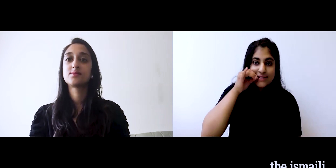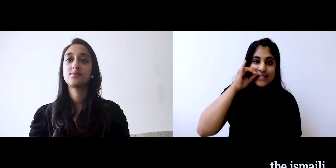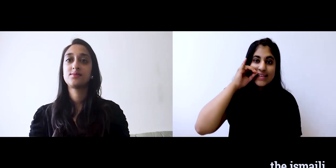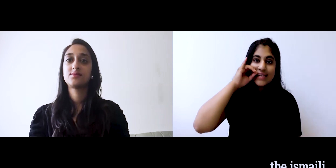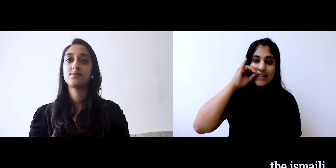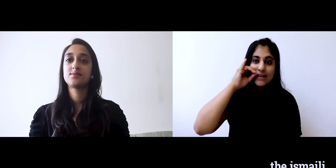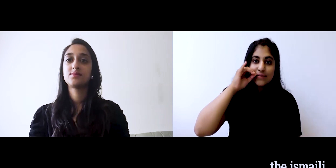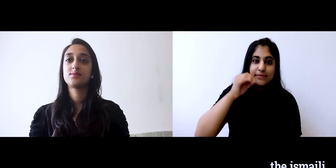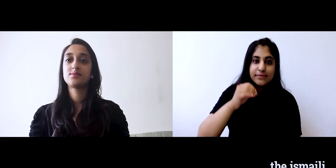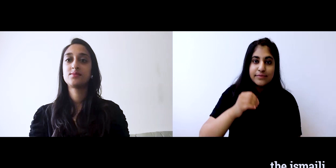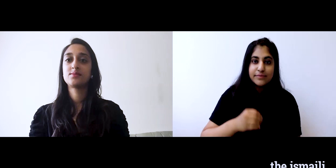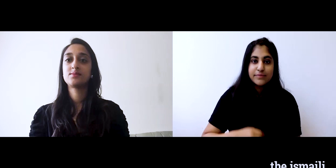Tea